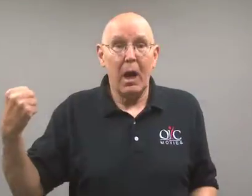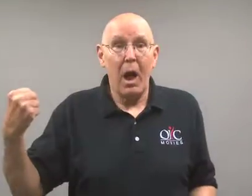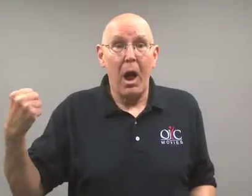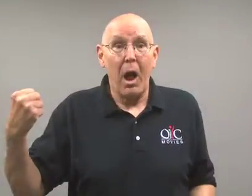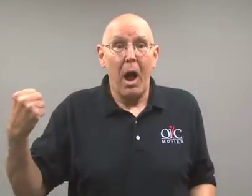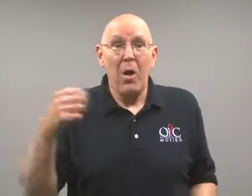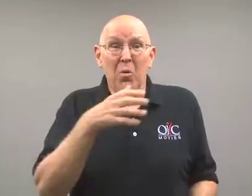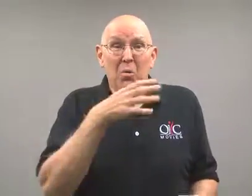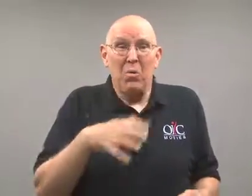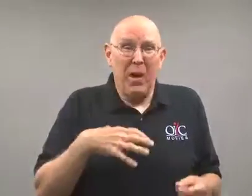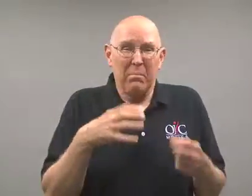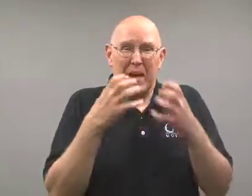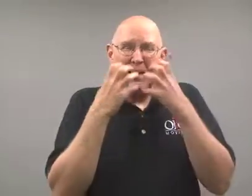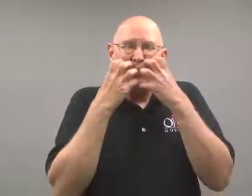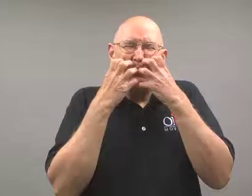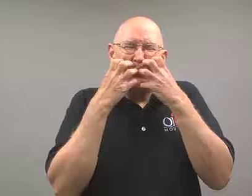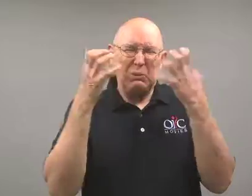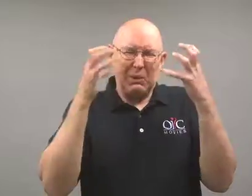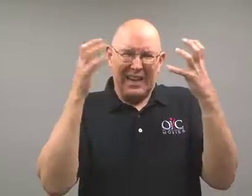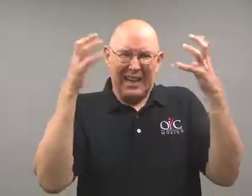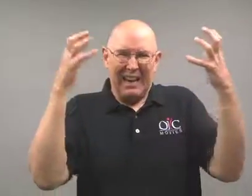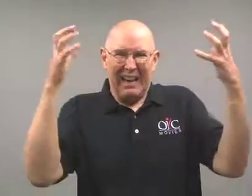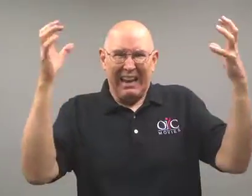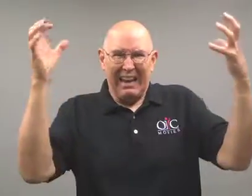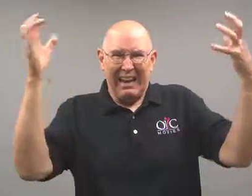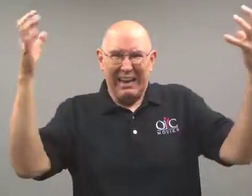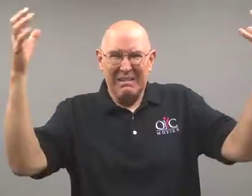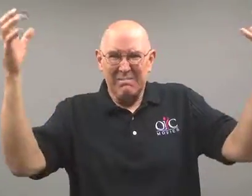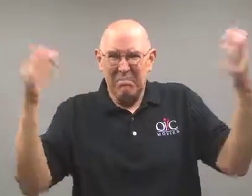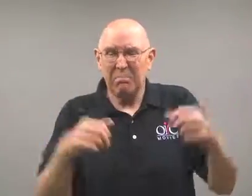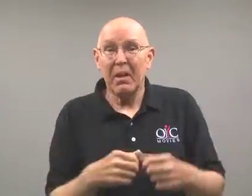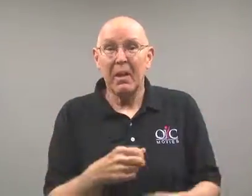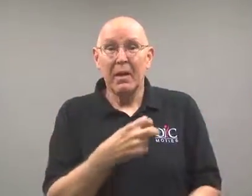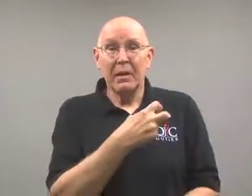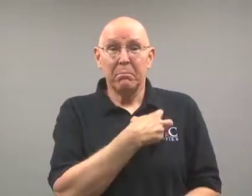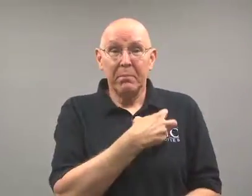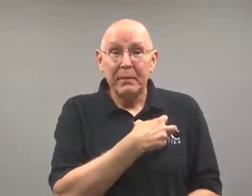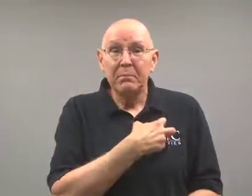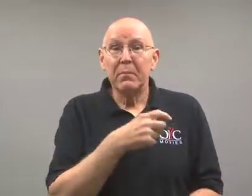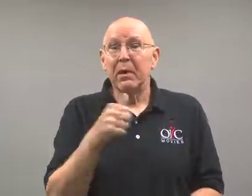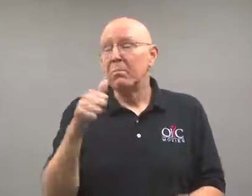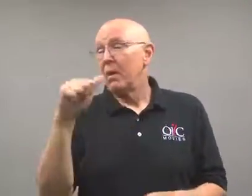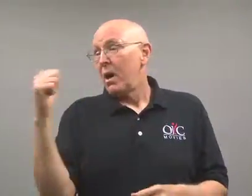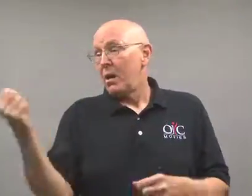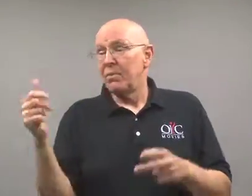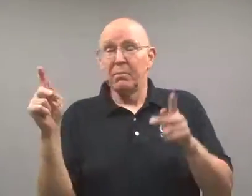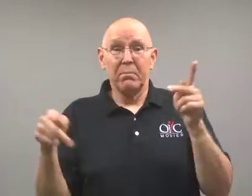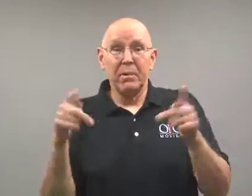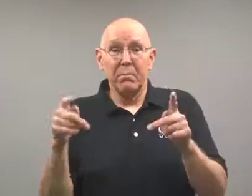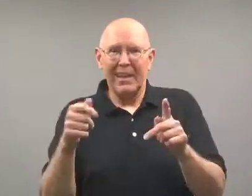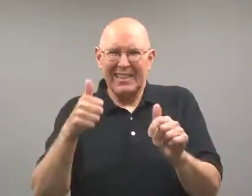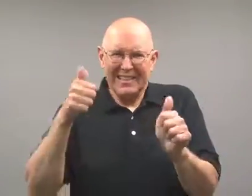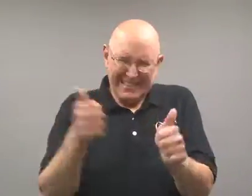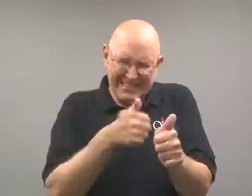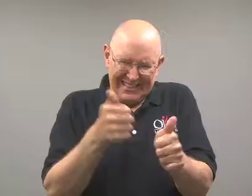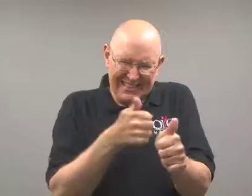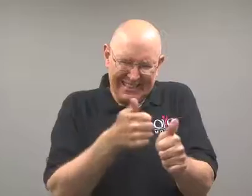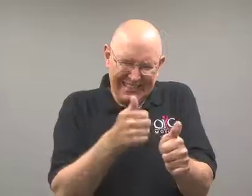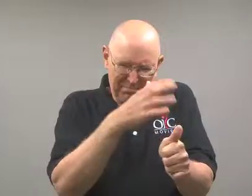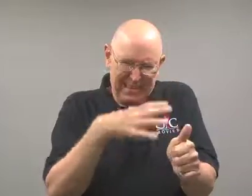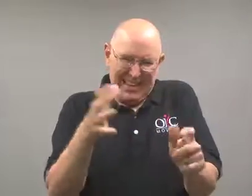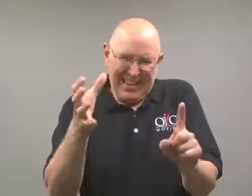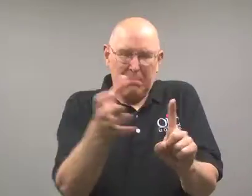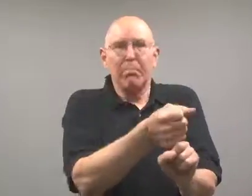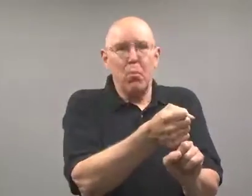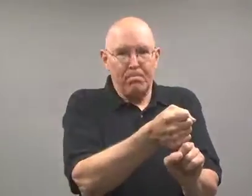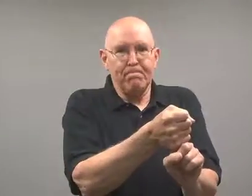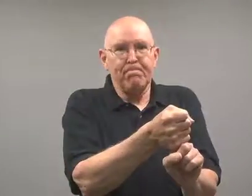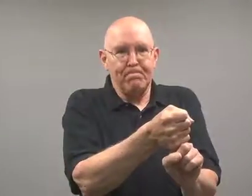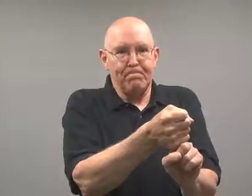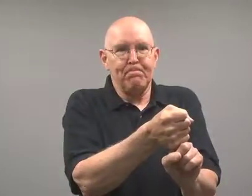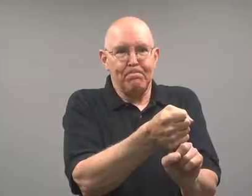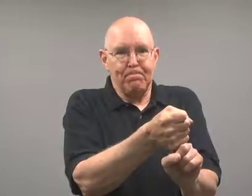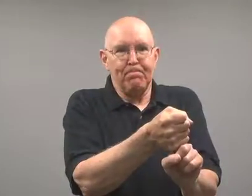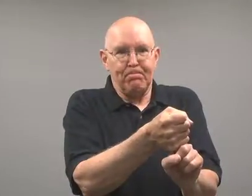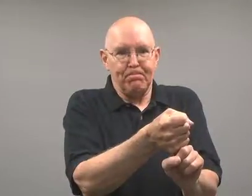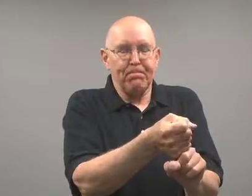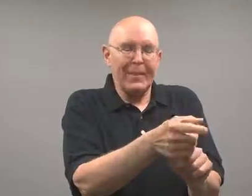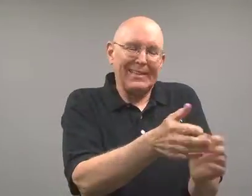She screamed, and the police and other people chased him down and caught him.